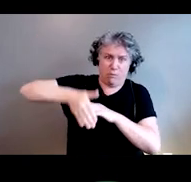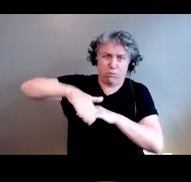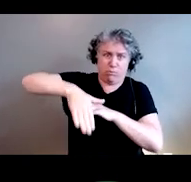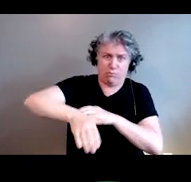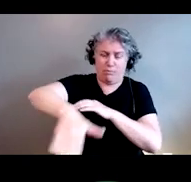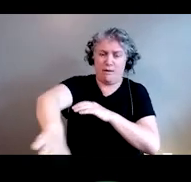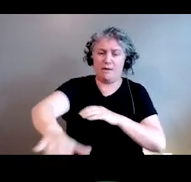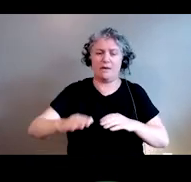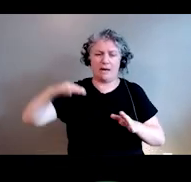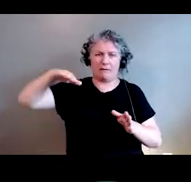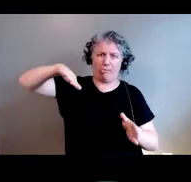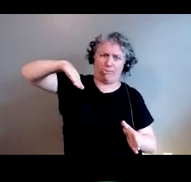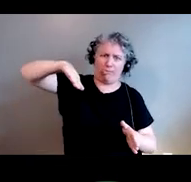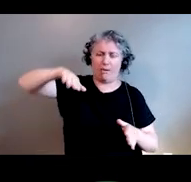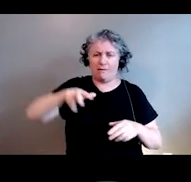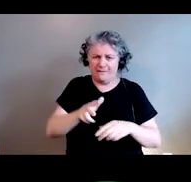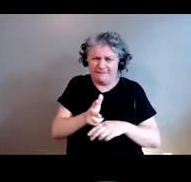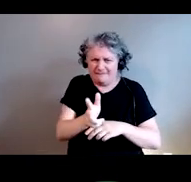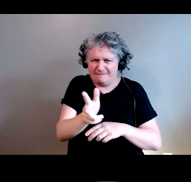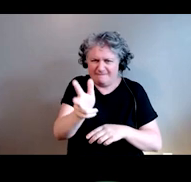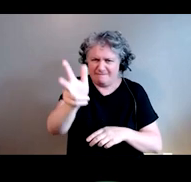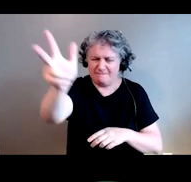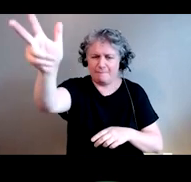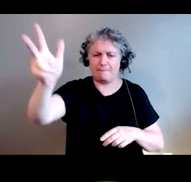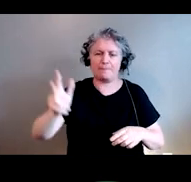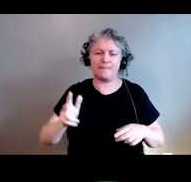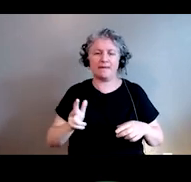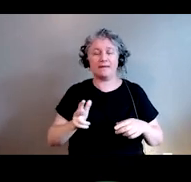The rider is a gentleman visiting from Switzerland who lives with a spinal cord injury.